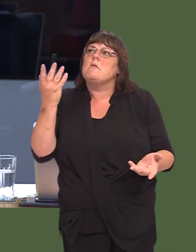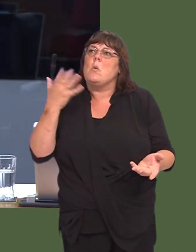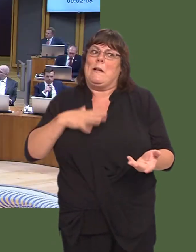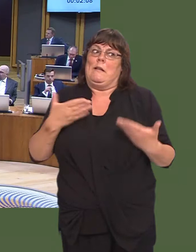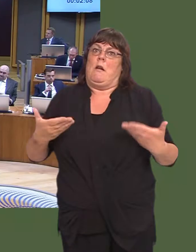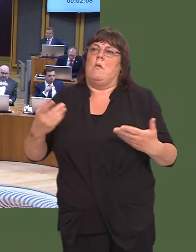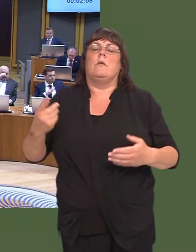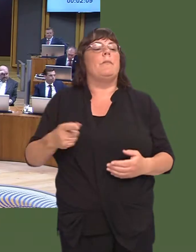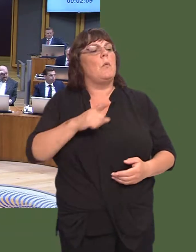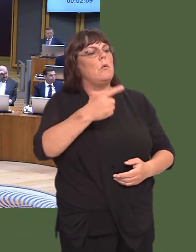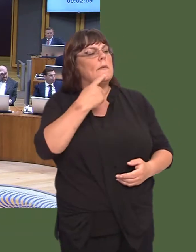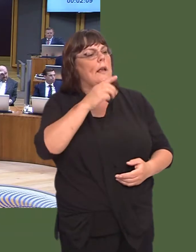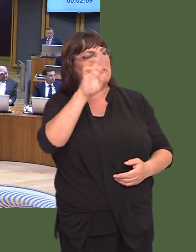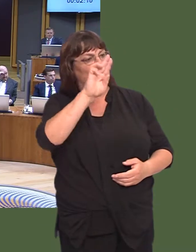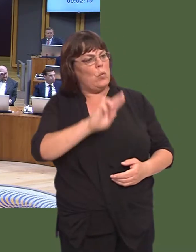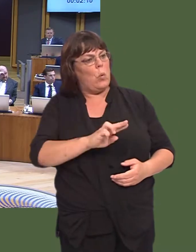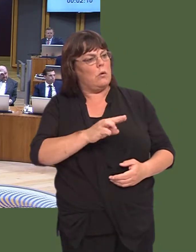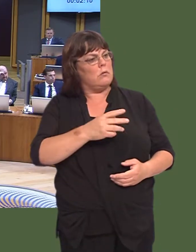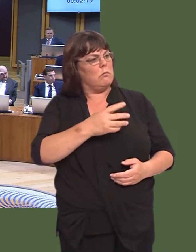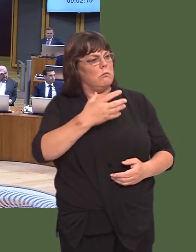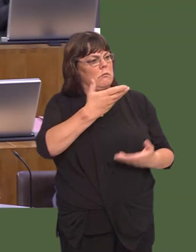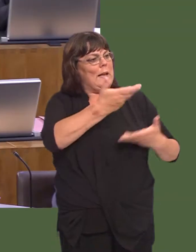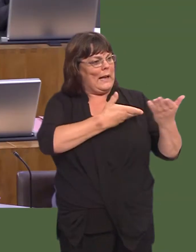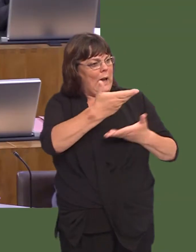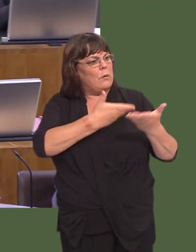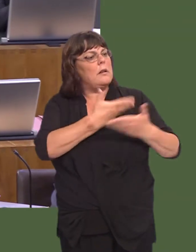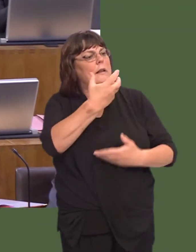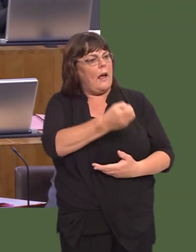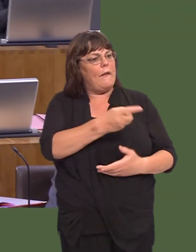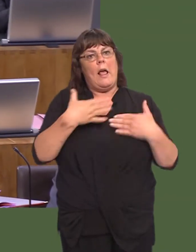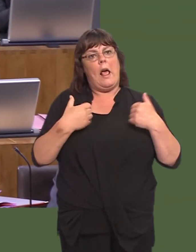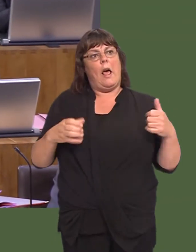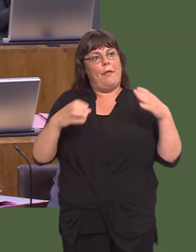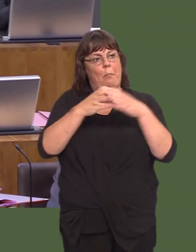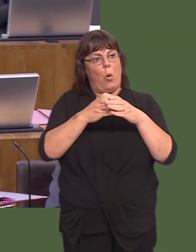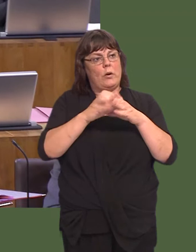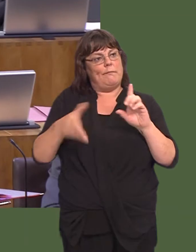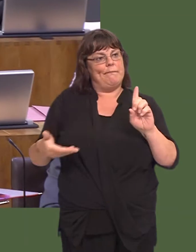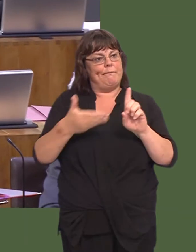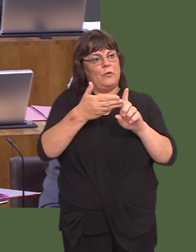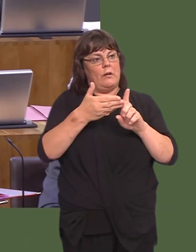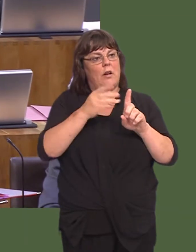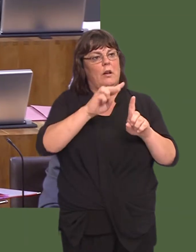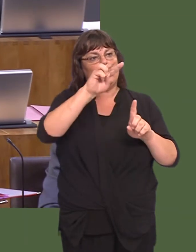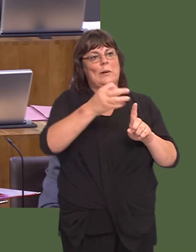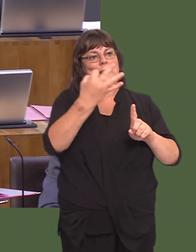Carwyn Jones: Well, as I said to her before, there is a counsellor in each secondary school in Wales. Health boards have committed to meet the 28-day target by the end of March.